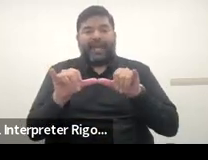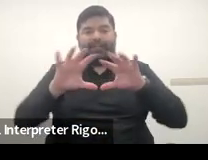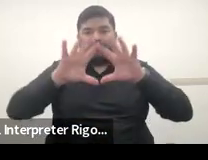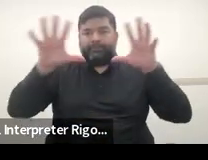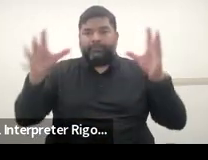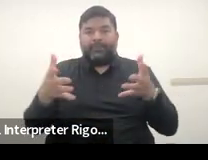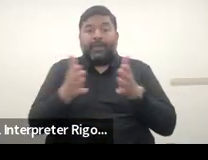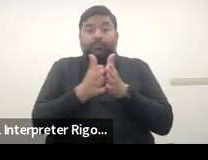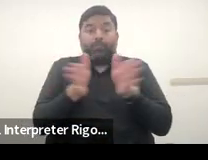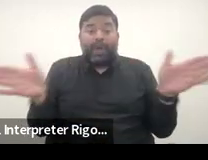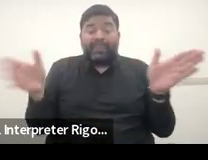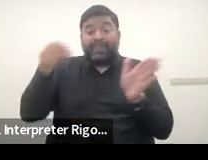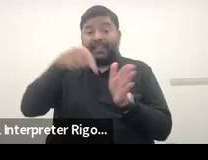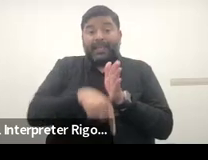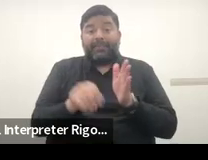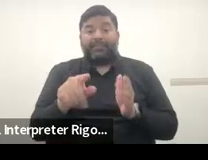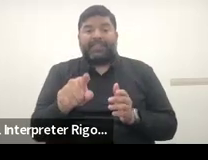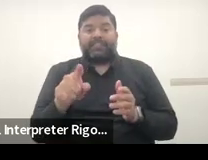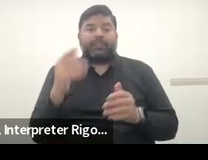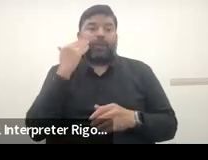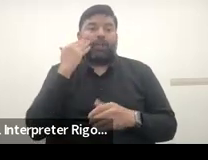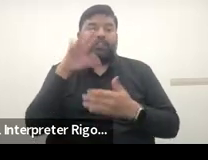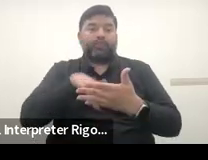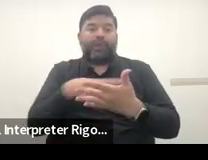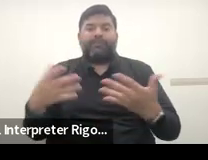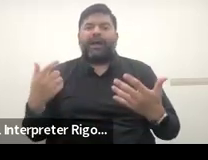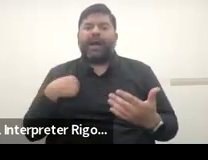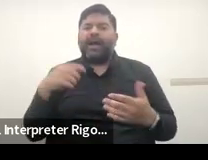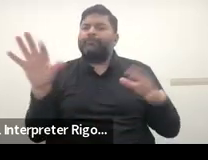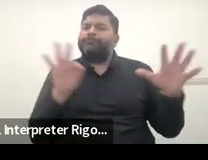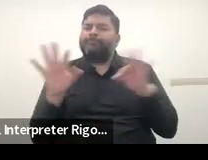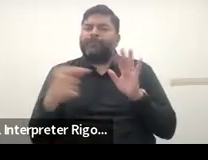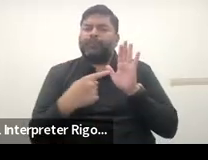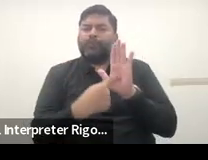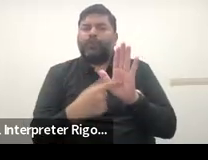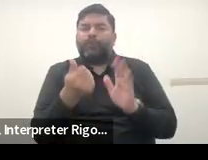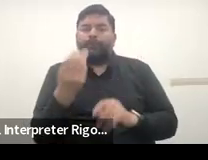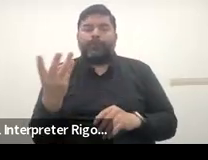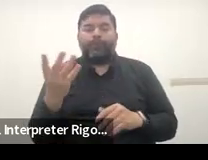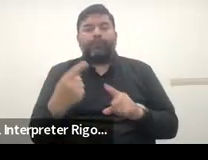of this knowledge graph I've shown just a few random pieces of information.